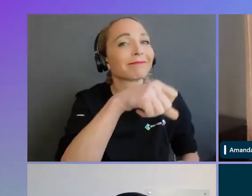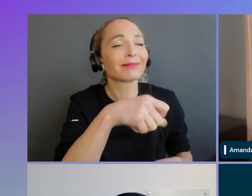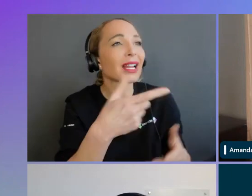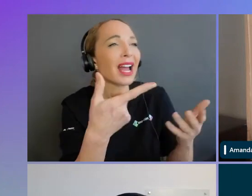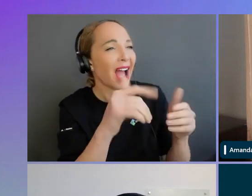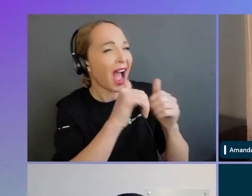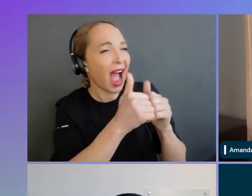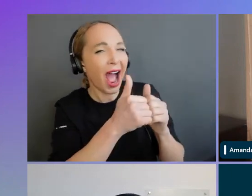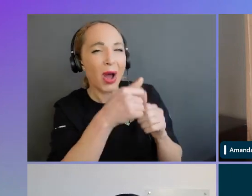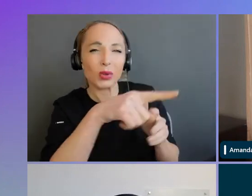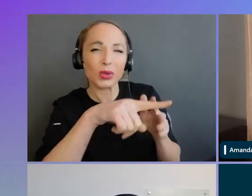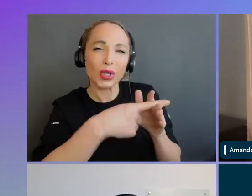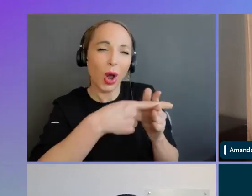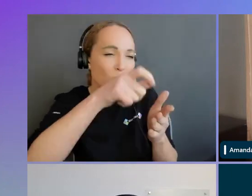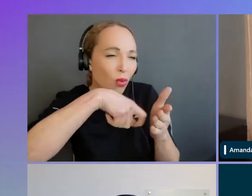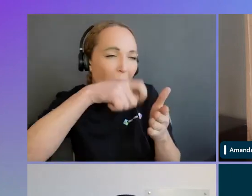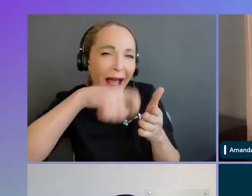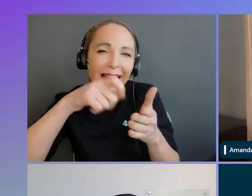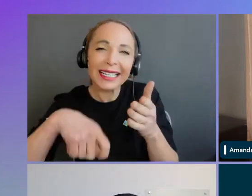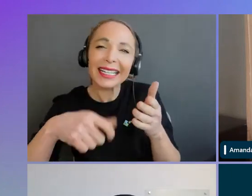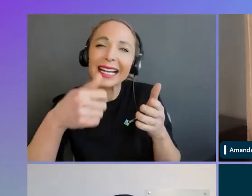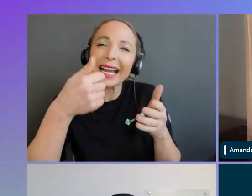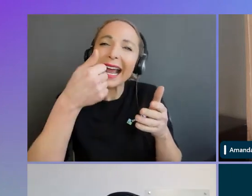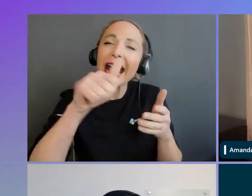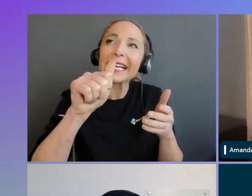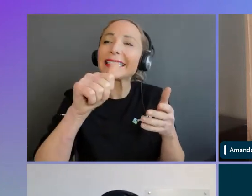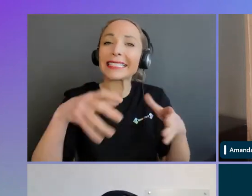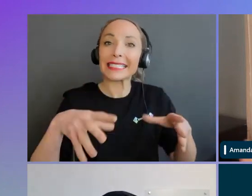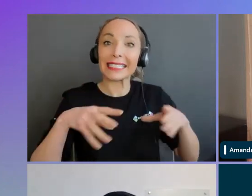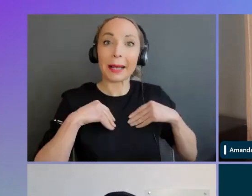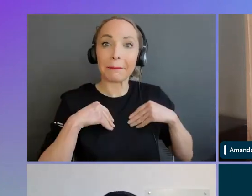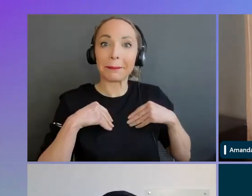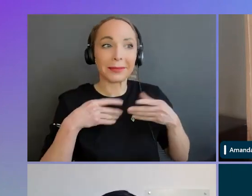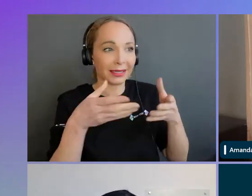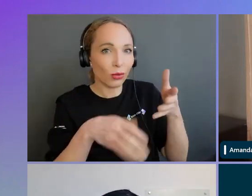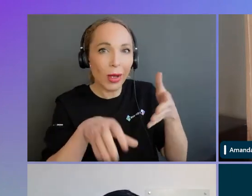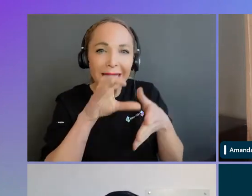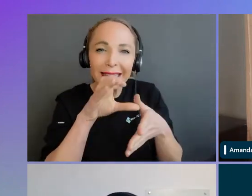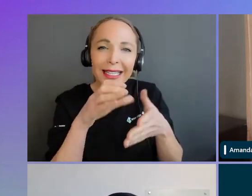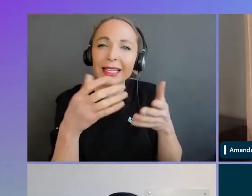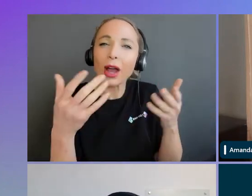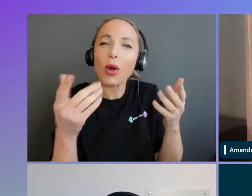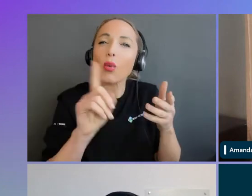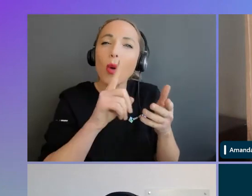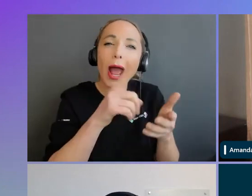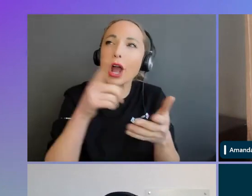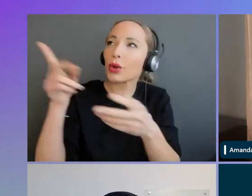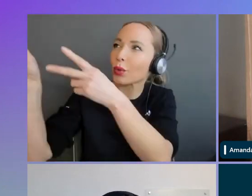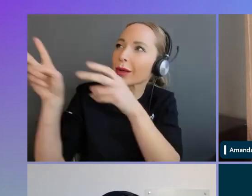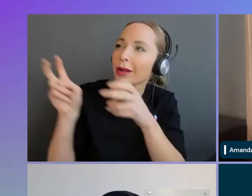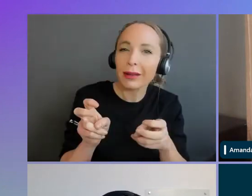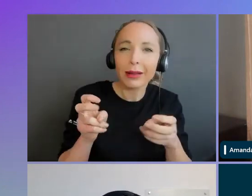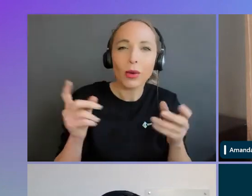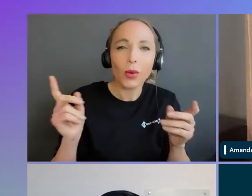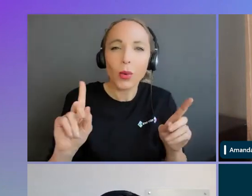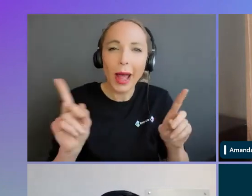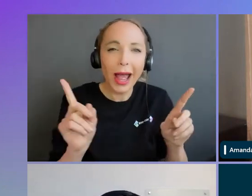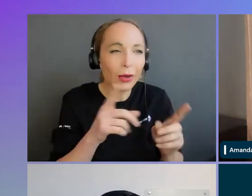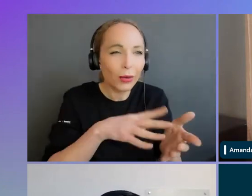recommend? Again, I would recommend magenta Ally hands down. Um, I use that as the entire inspiration for the